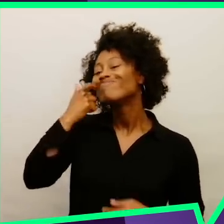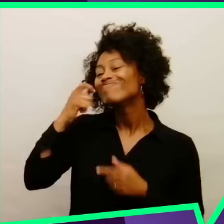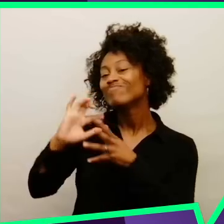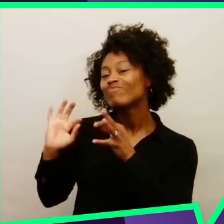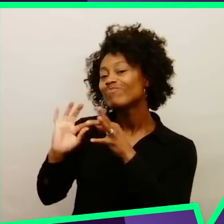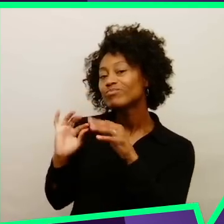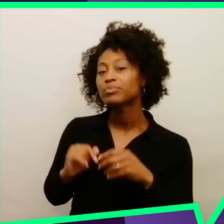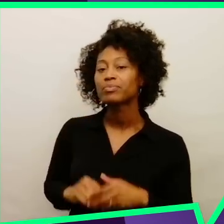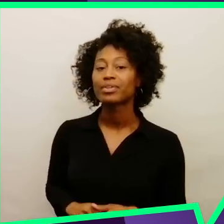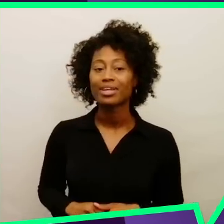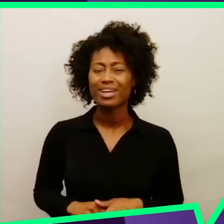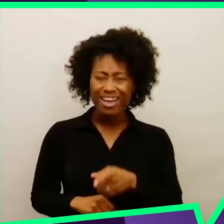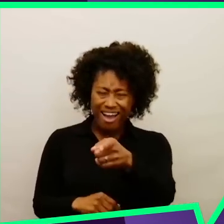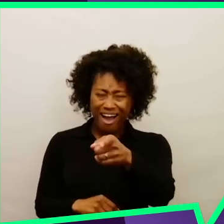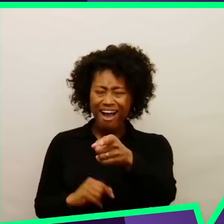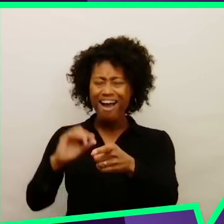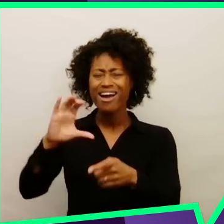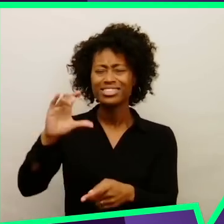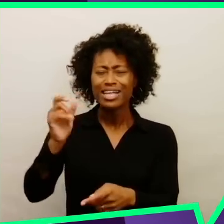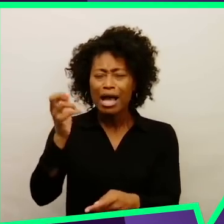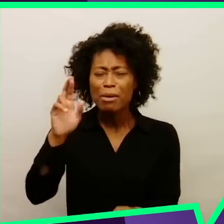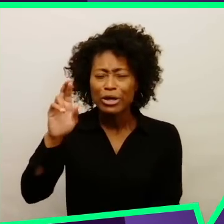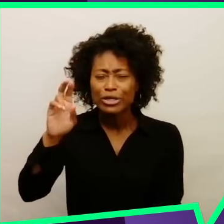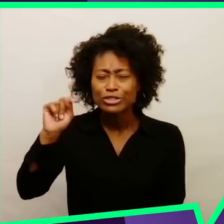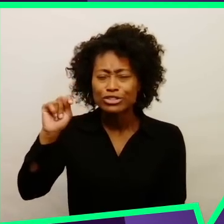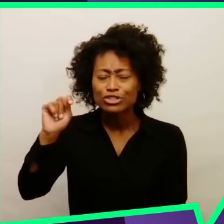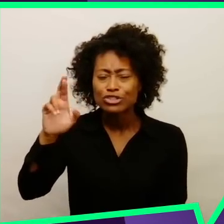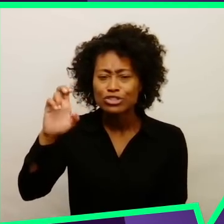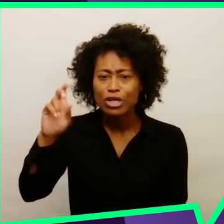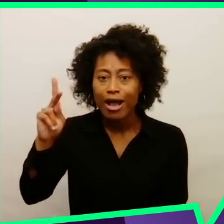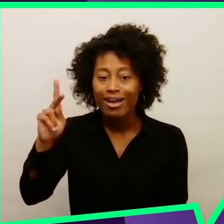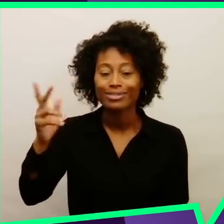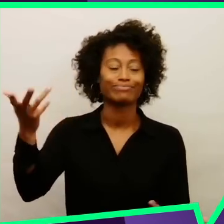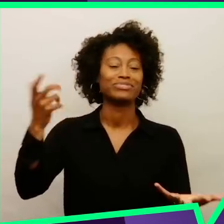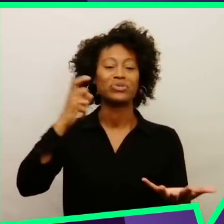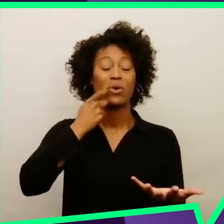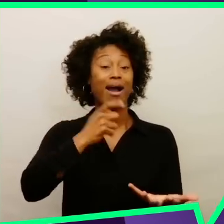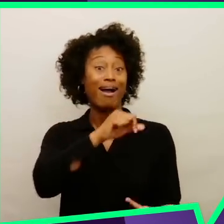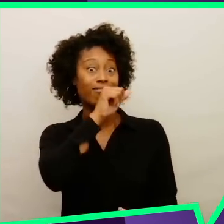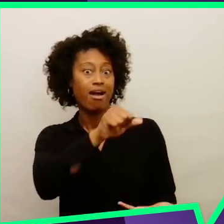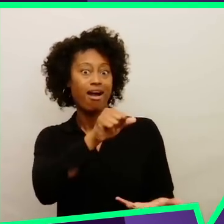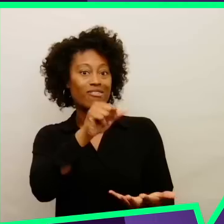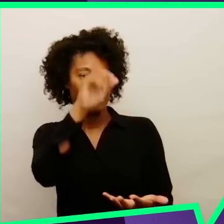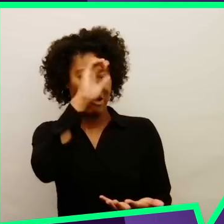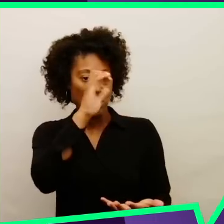is that a Cybertruck? That's pretty cool. I love it. I like that animation that came out when